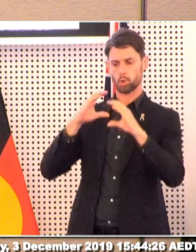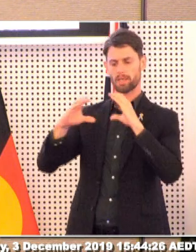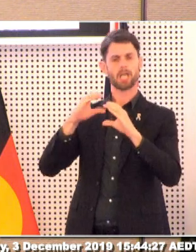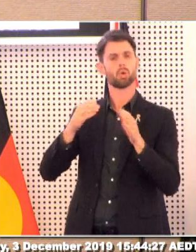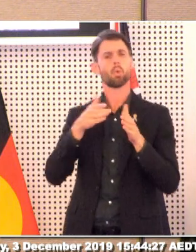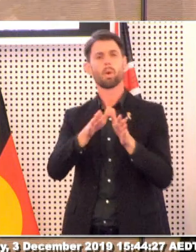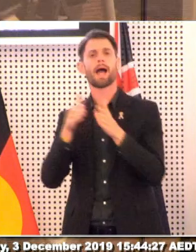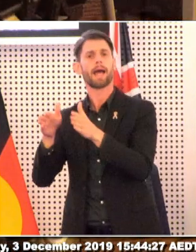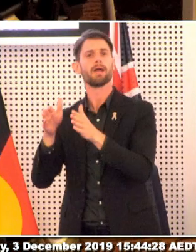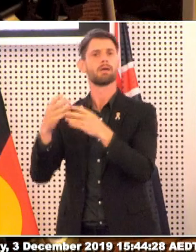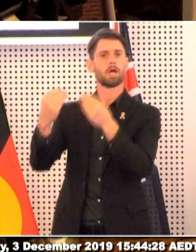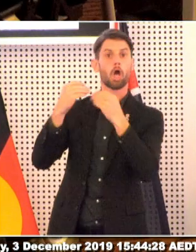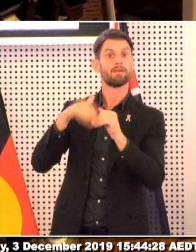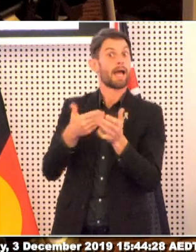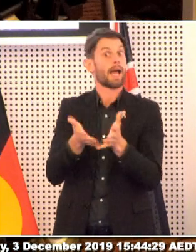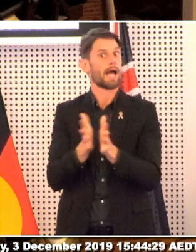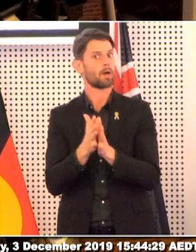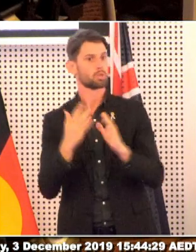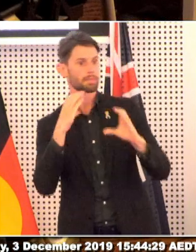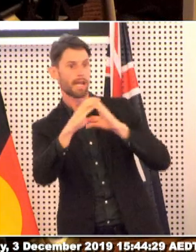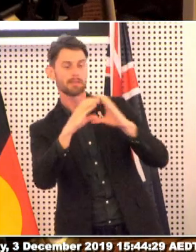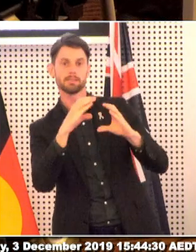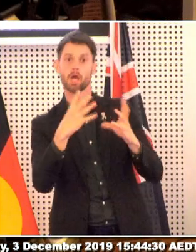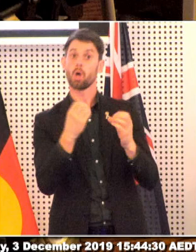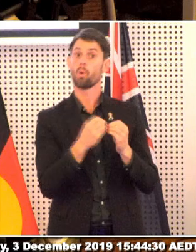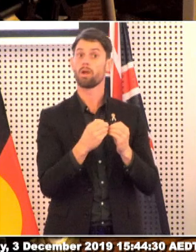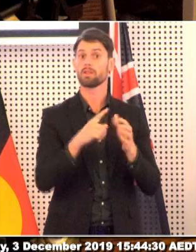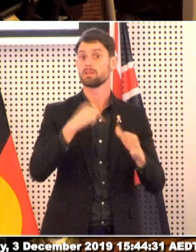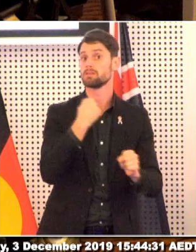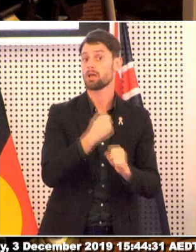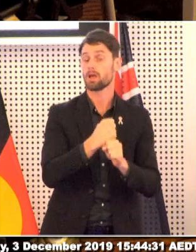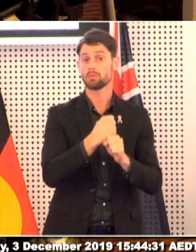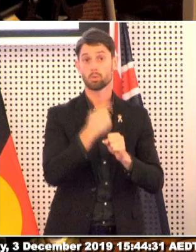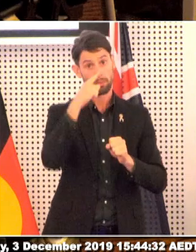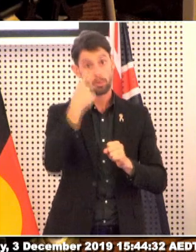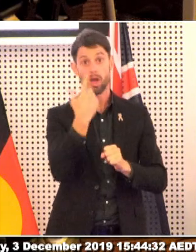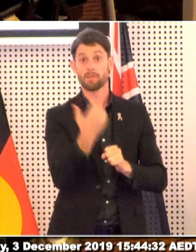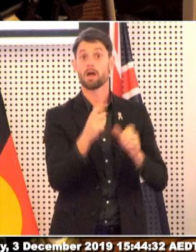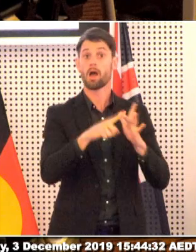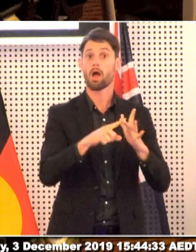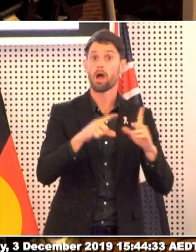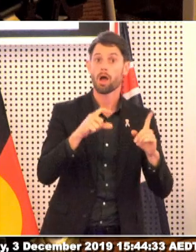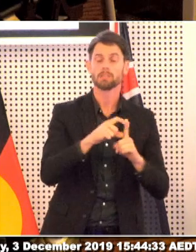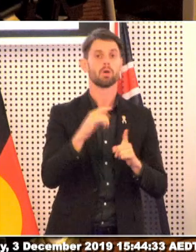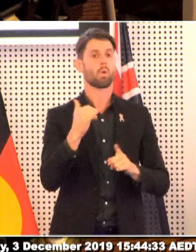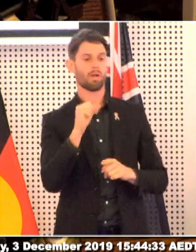communication techniques with people with intellectual disability or people who are non-verbal; is that right? Yes. People who are non-verbal.